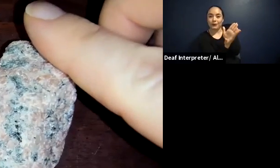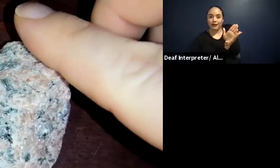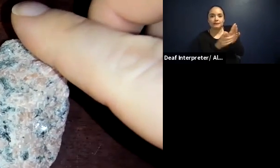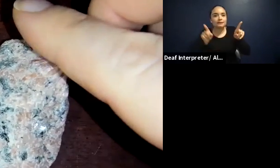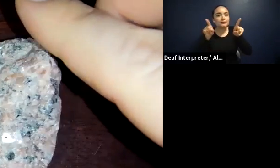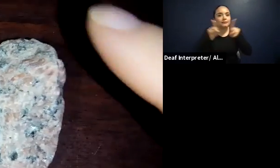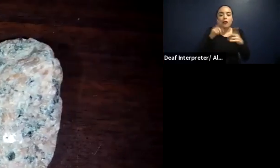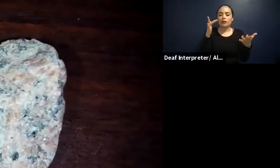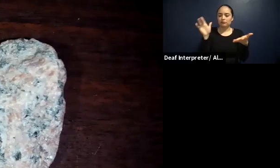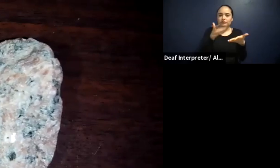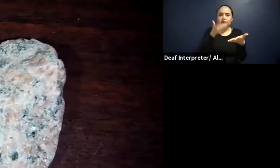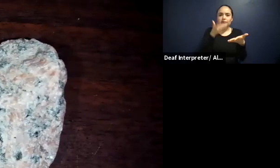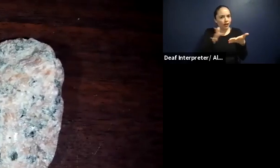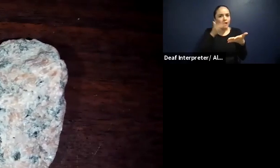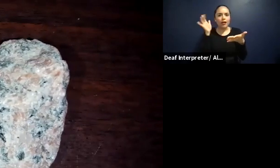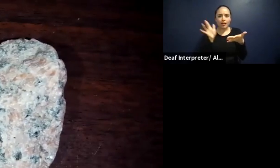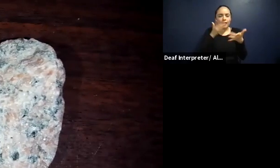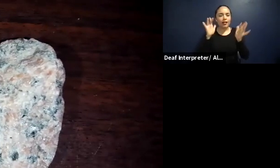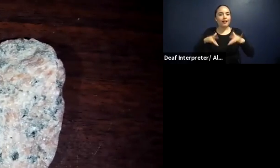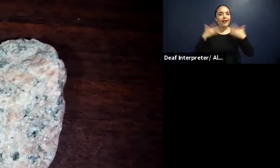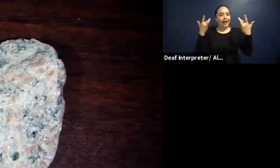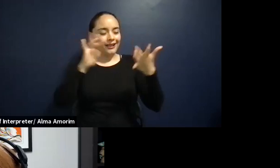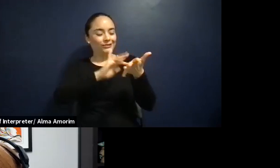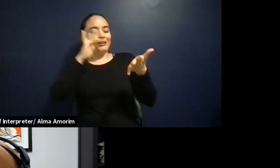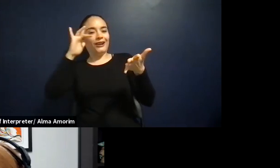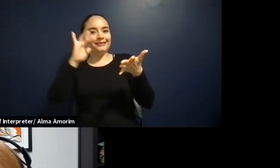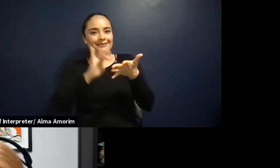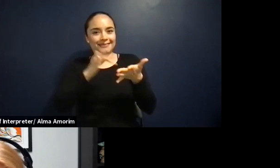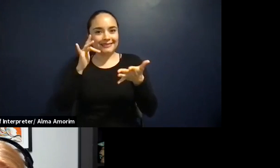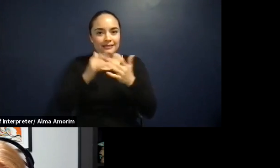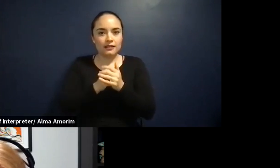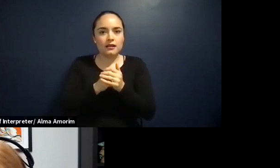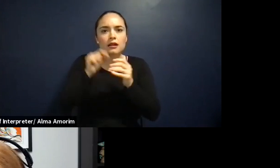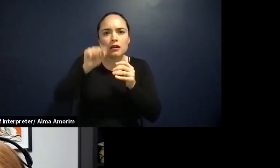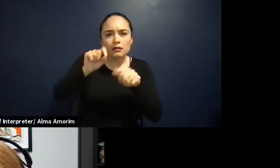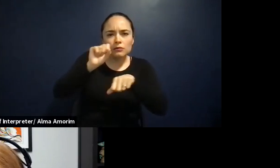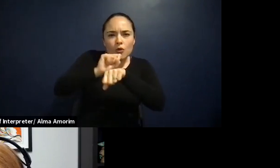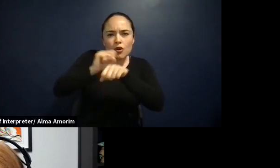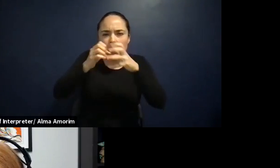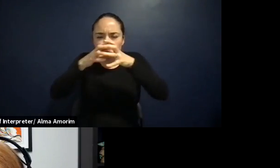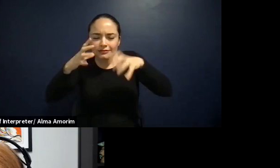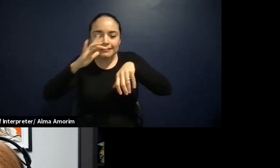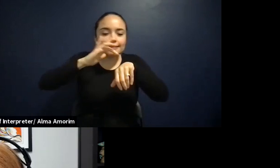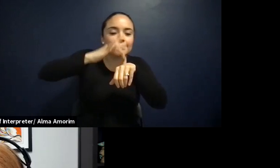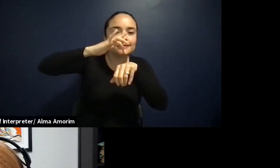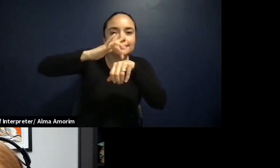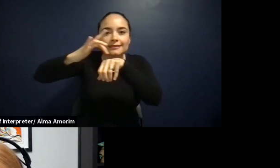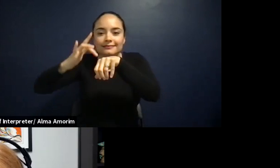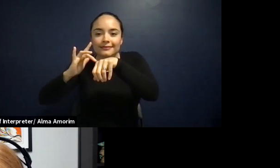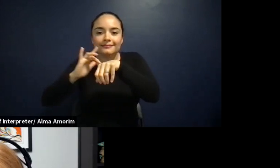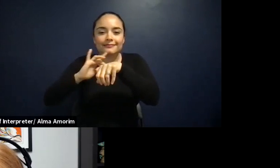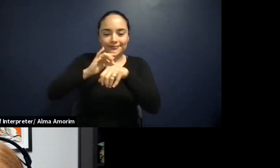rock there is those shiny surfaces from the micas. [Sarah]: Awesome. So would it be something that might